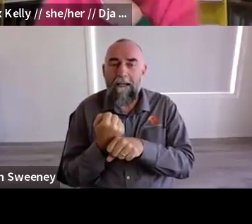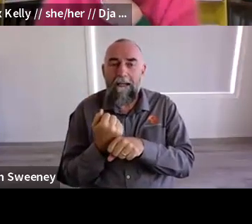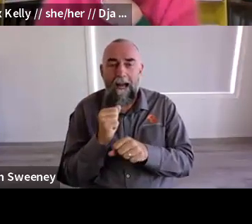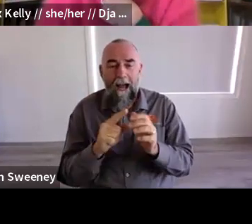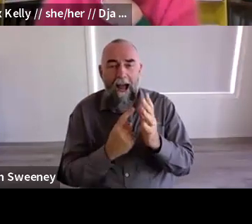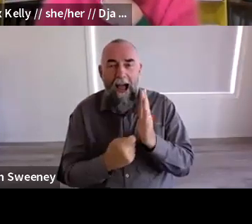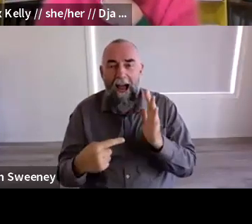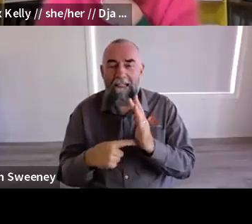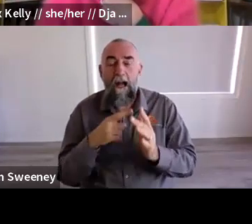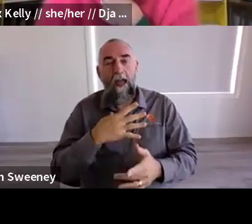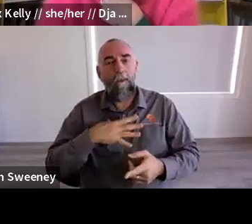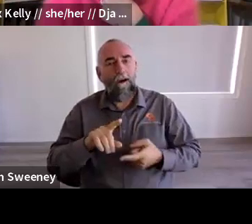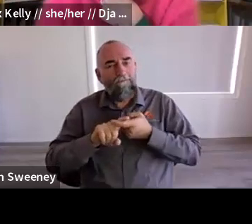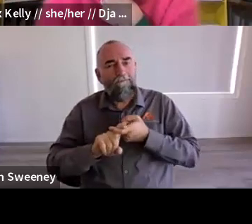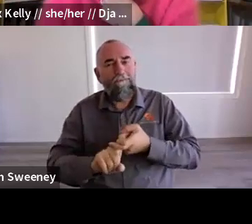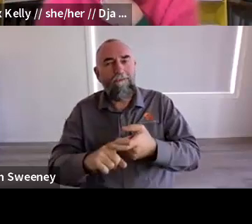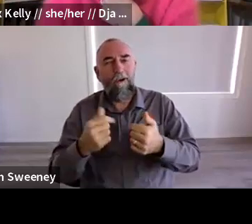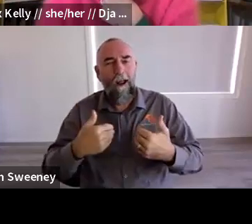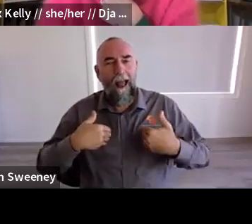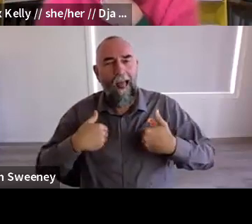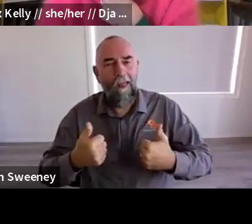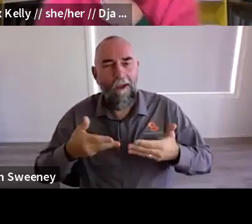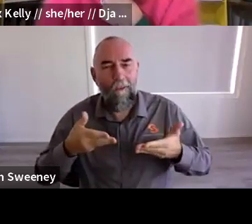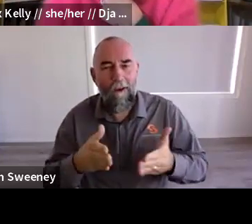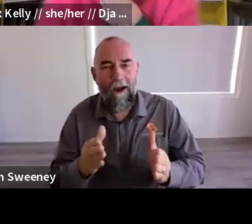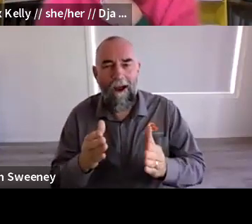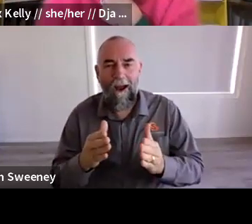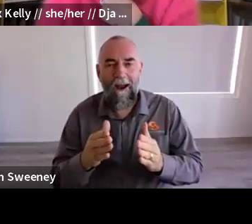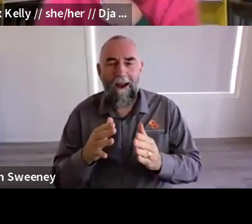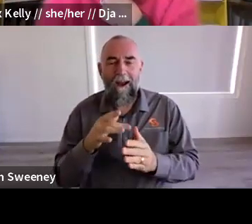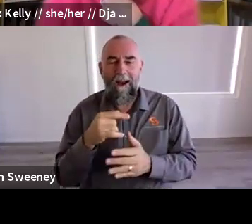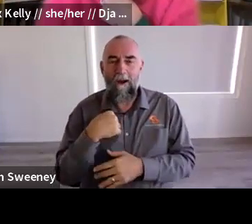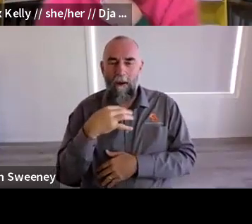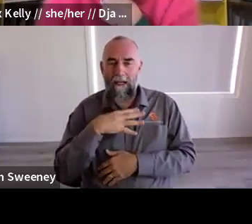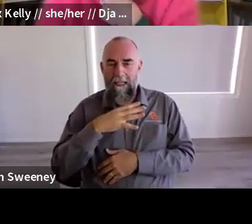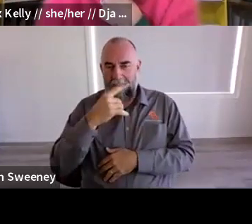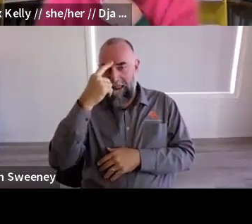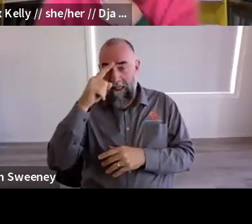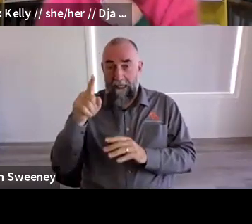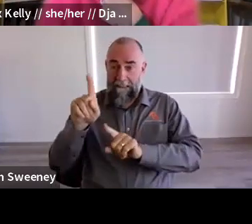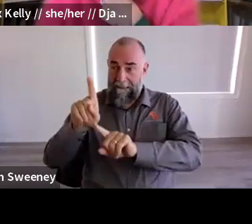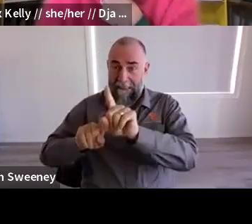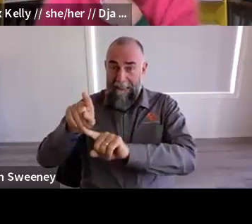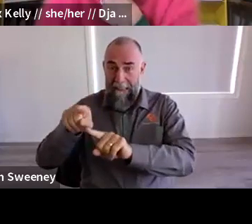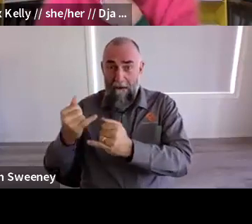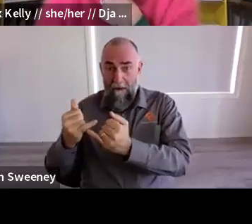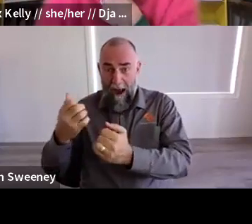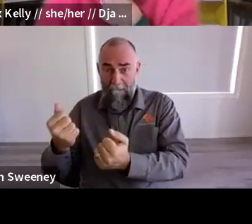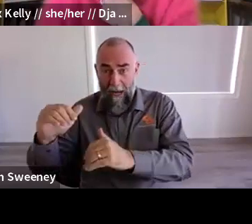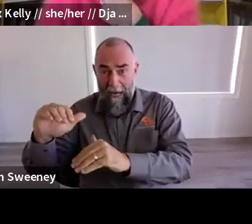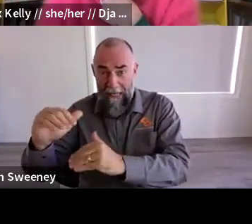goodness. This started out in the community where everyone just wants to